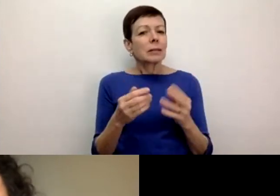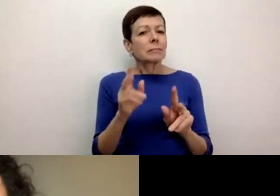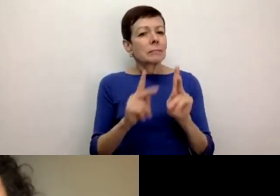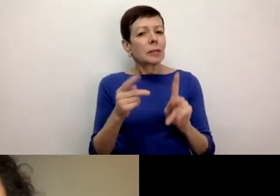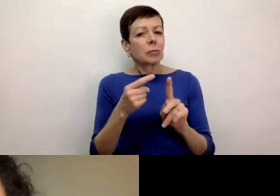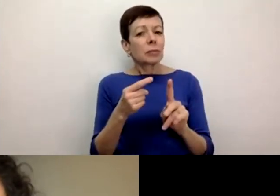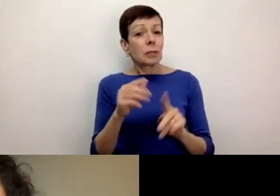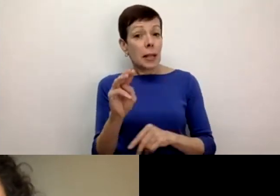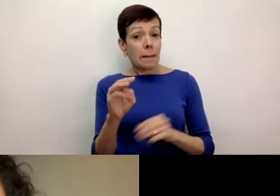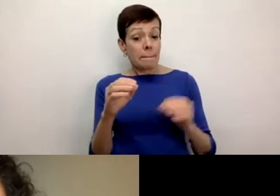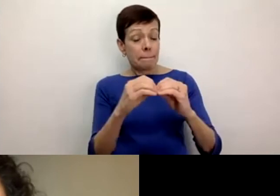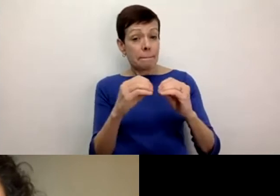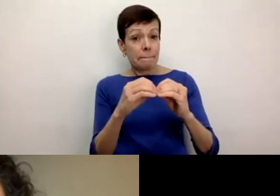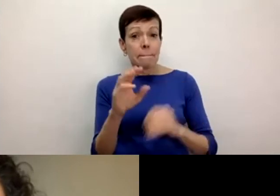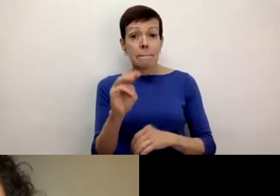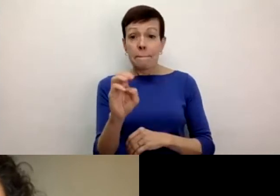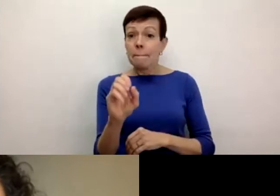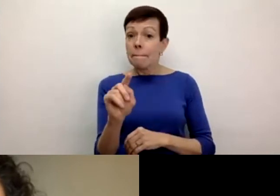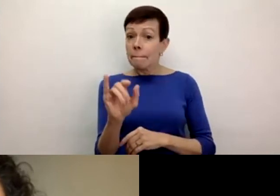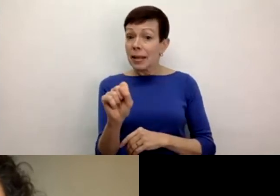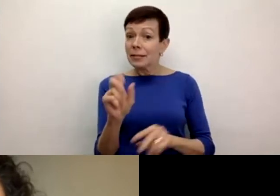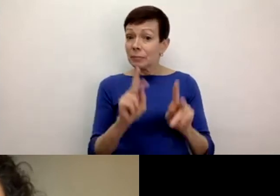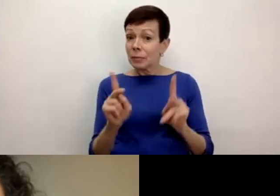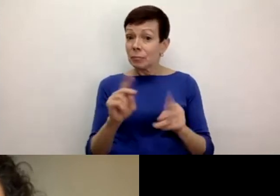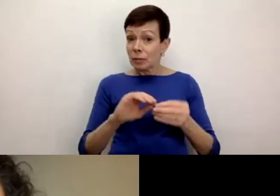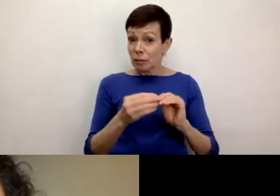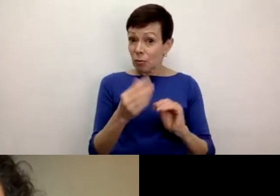Métis Region 3 is located here in Calgary, Moh'kinsstis.